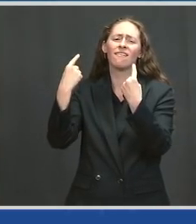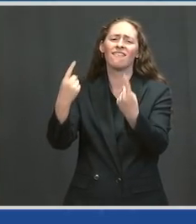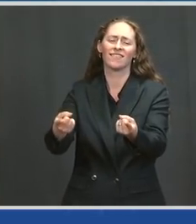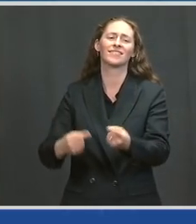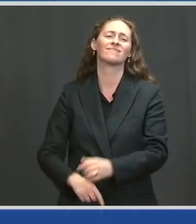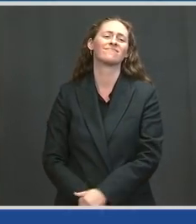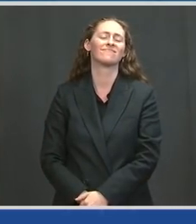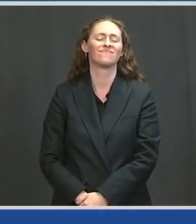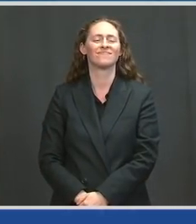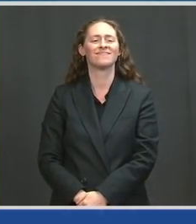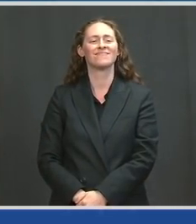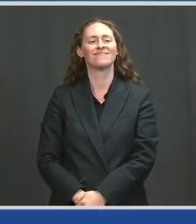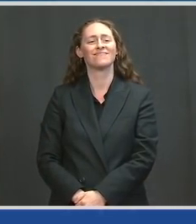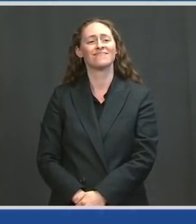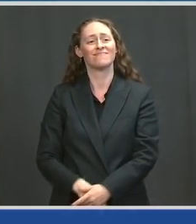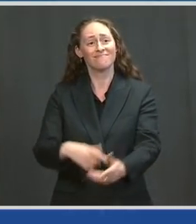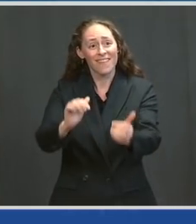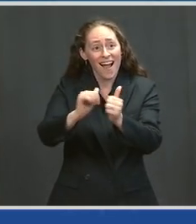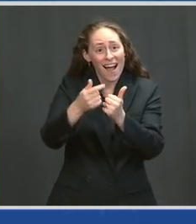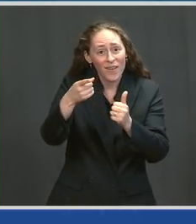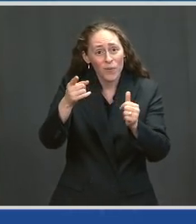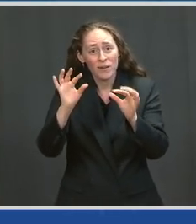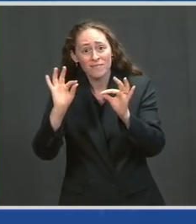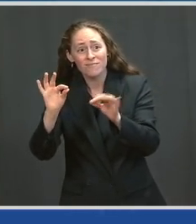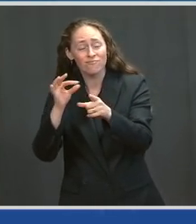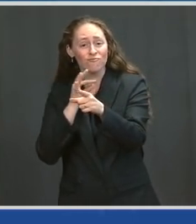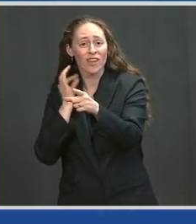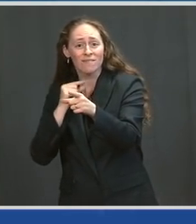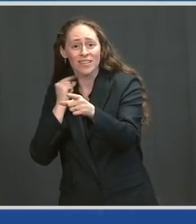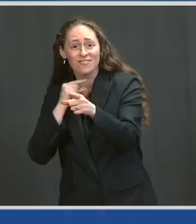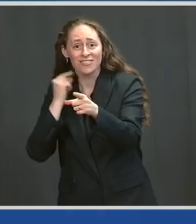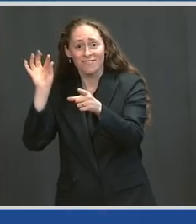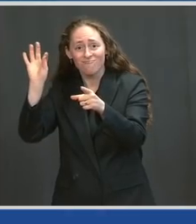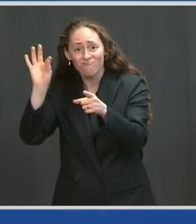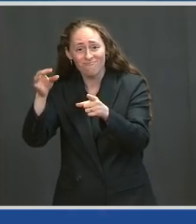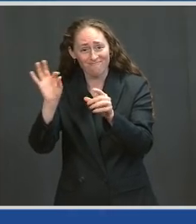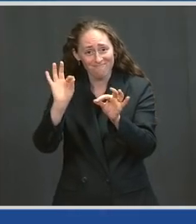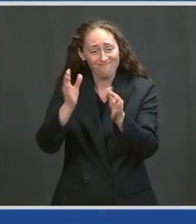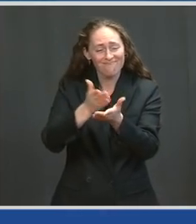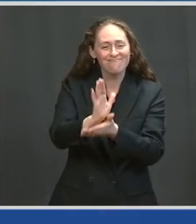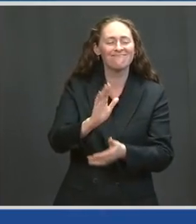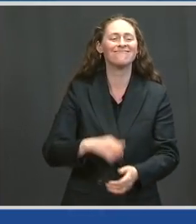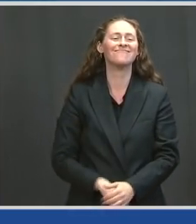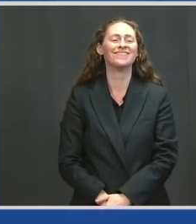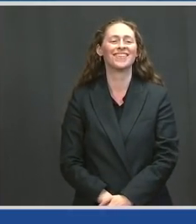Oh, how are you, Rev? Good to see you. We've got a distinguished group of people here,